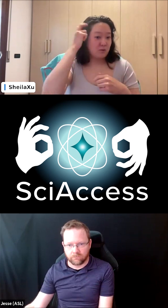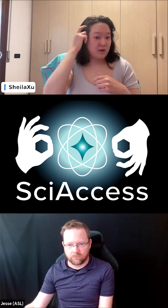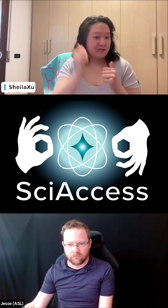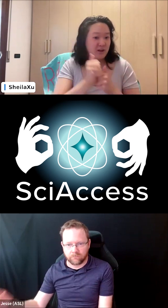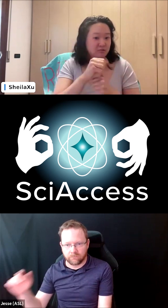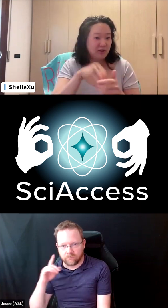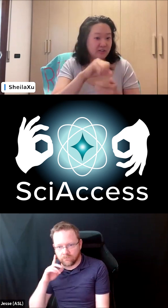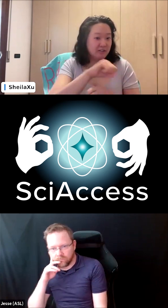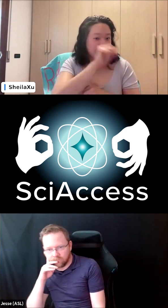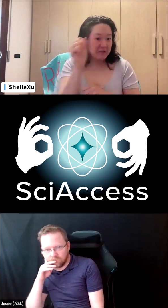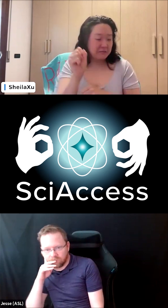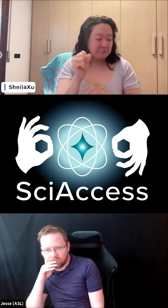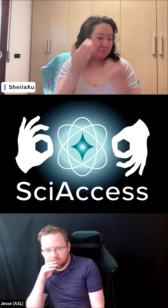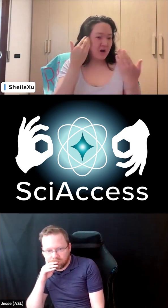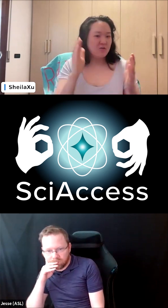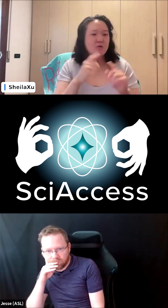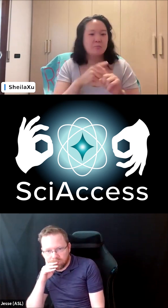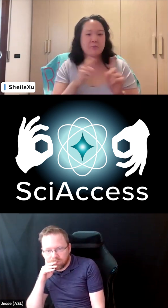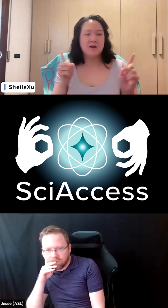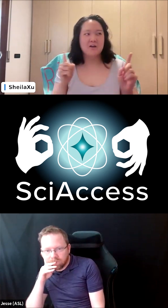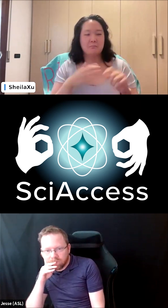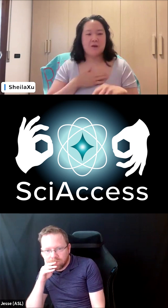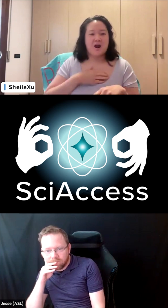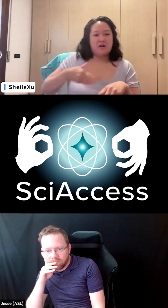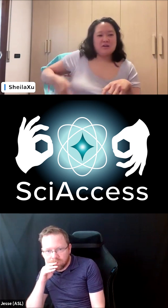to have a cochlear implants in space, I'm not sure.